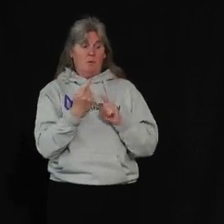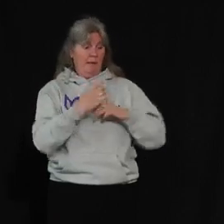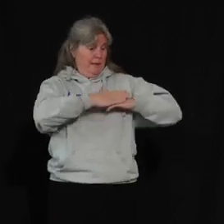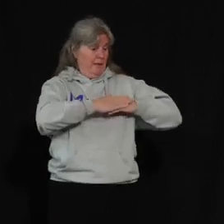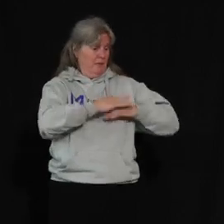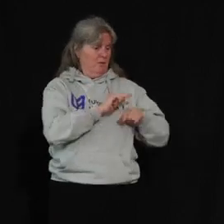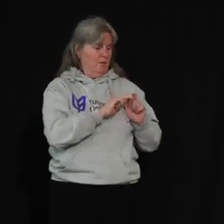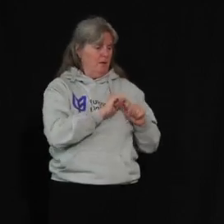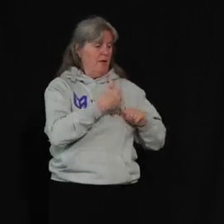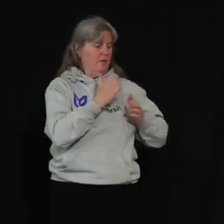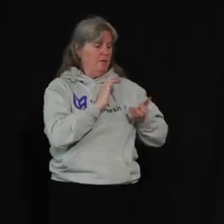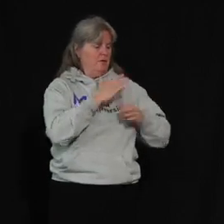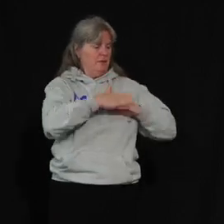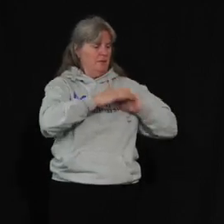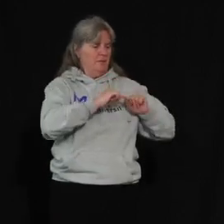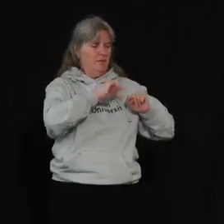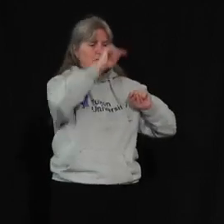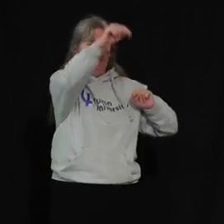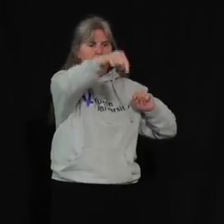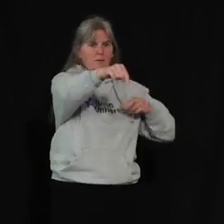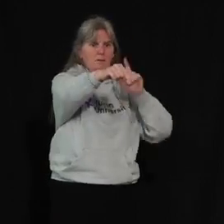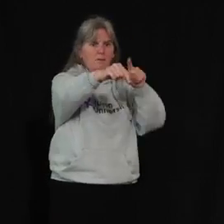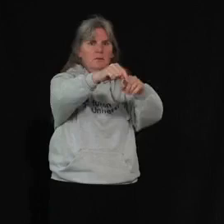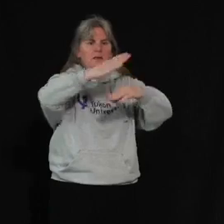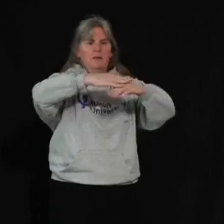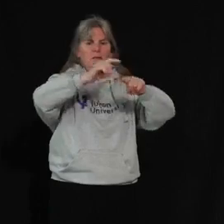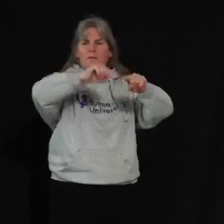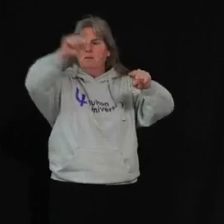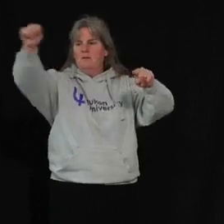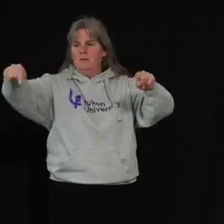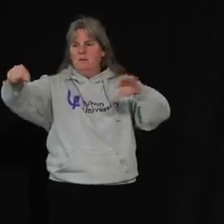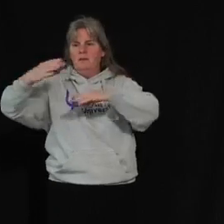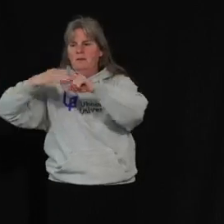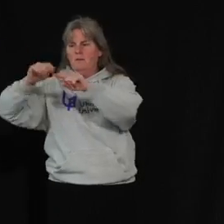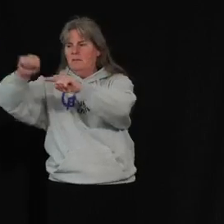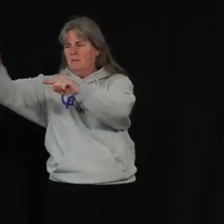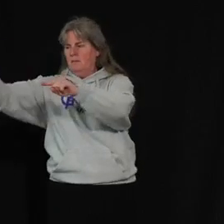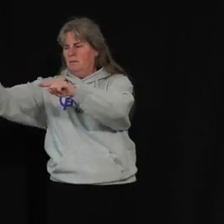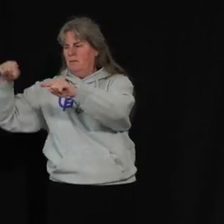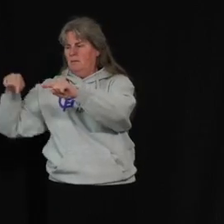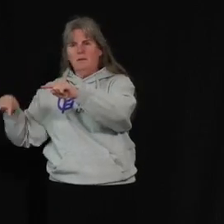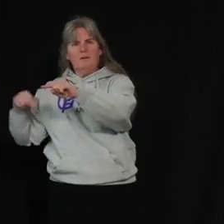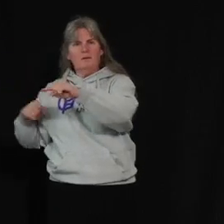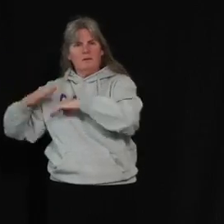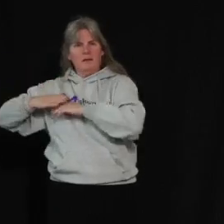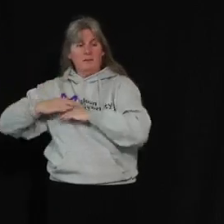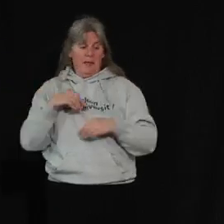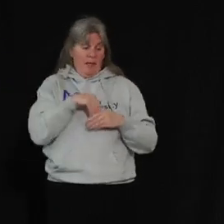from one table to the next, there is the minimum physical spacing distance observed.